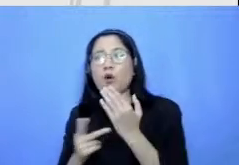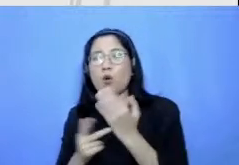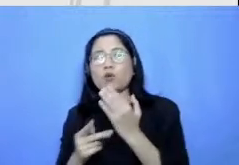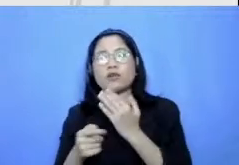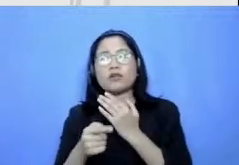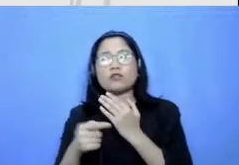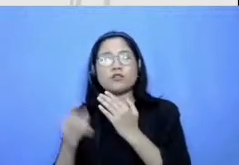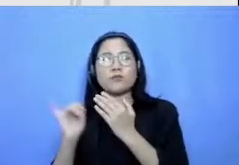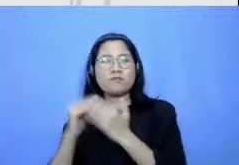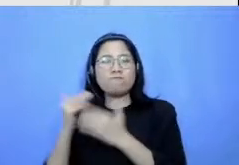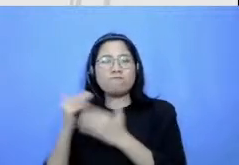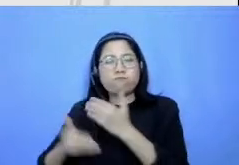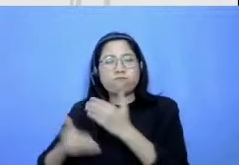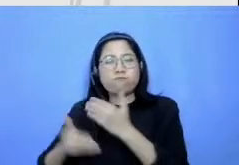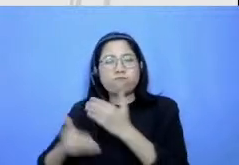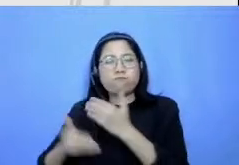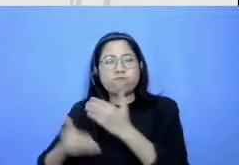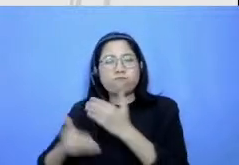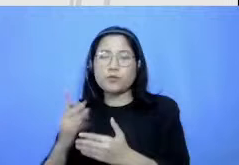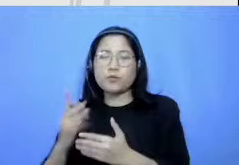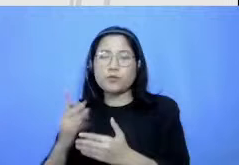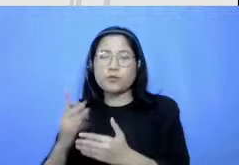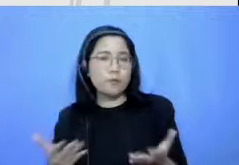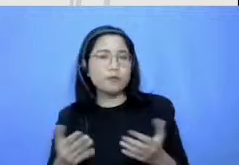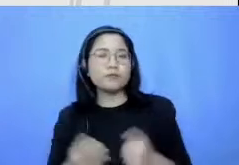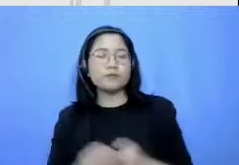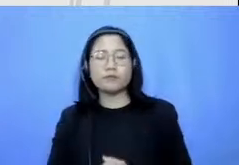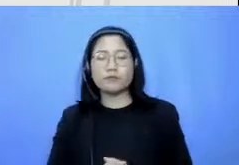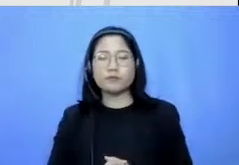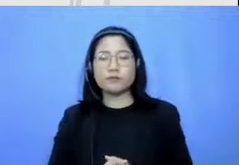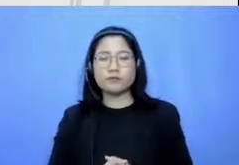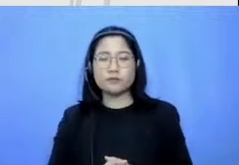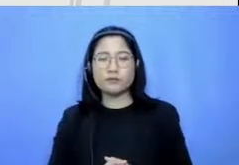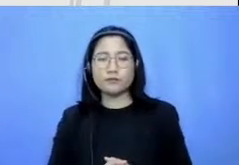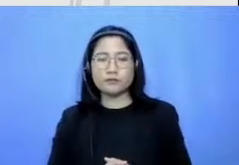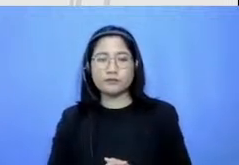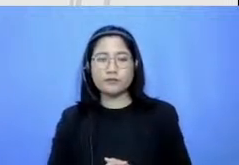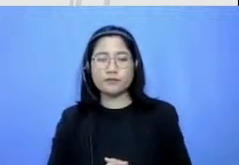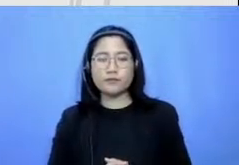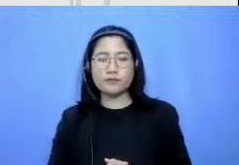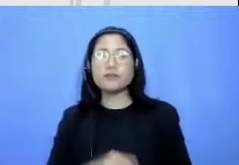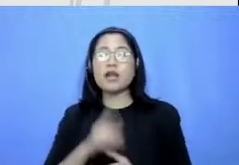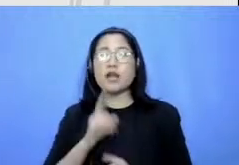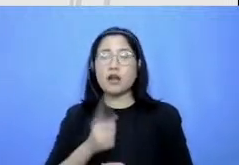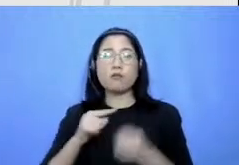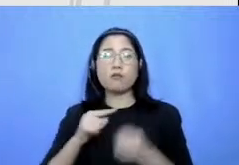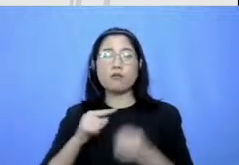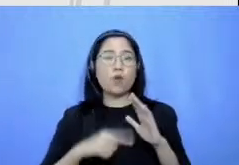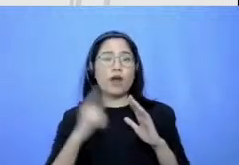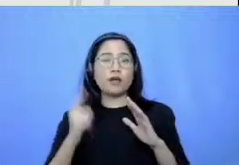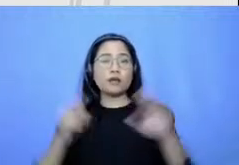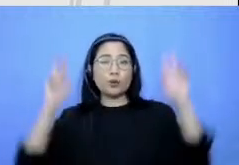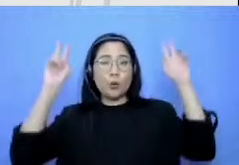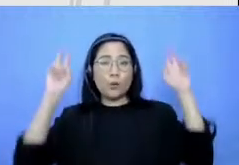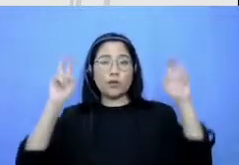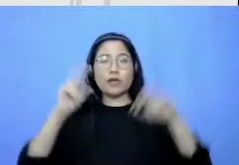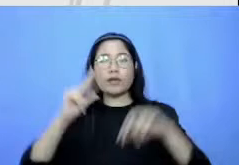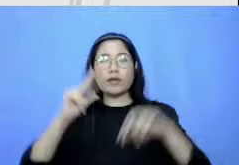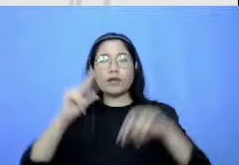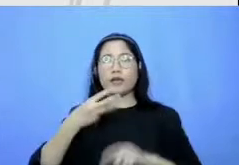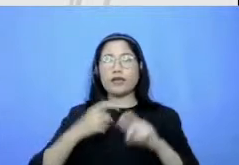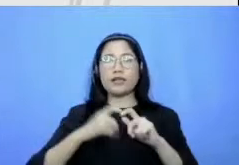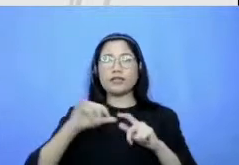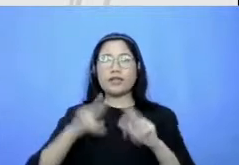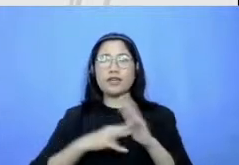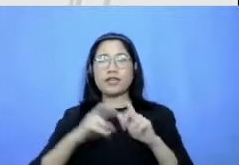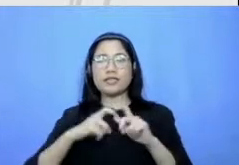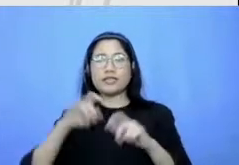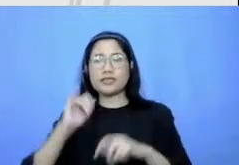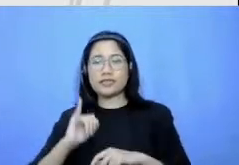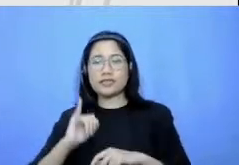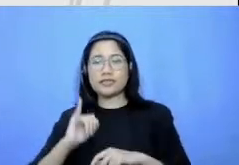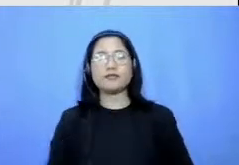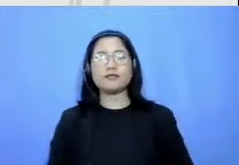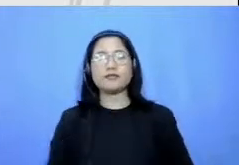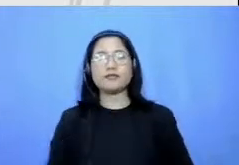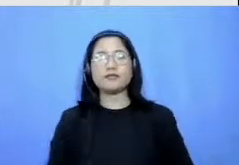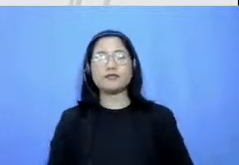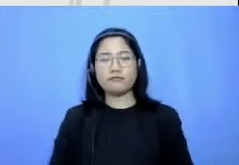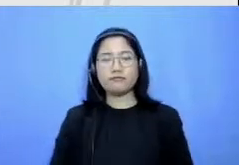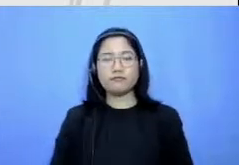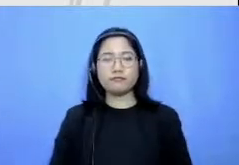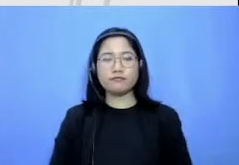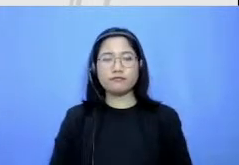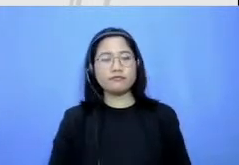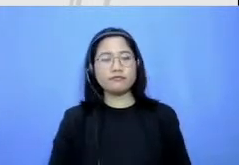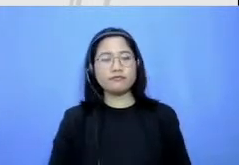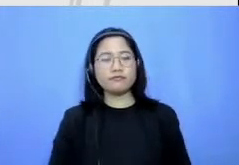will this be I will start with the topic of resilience om I will take an